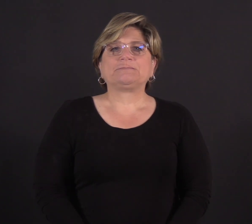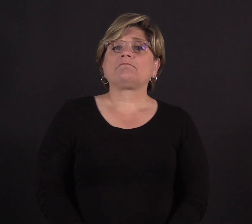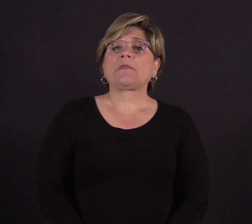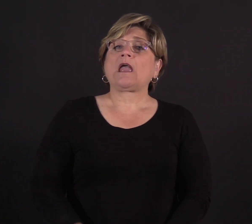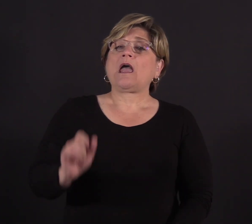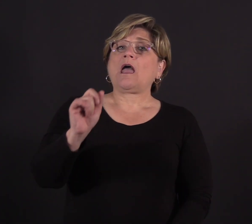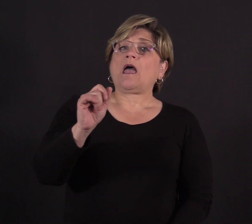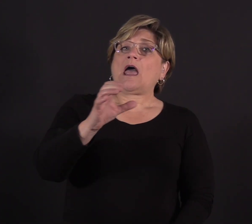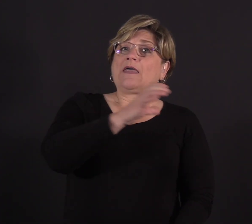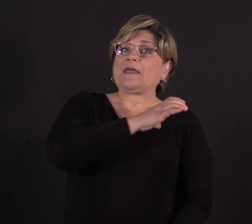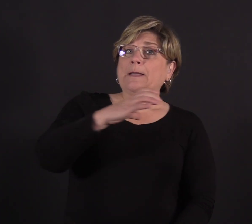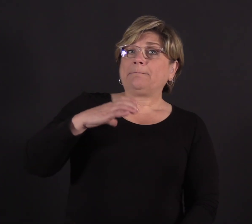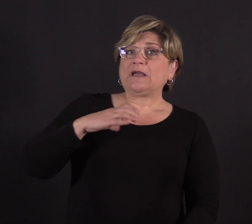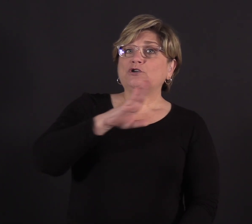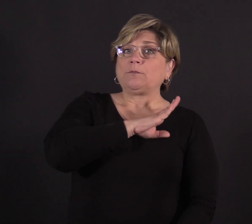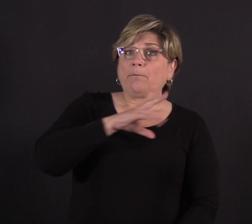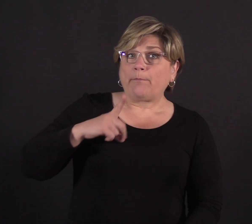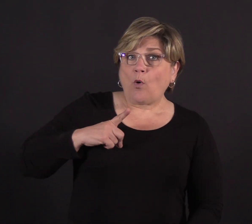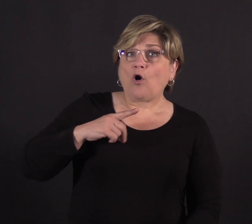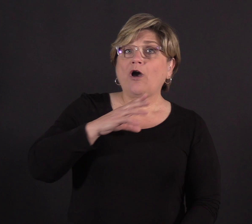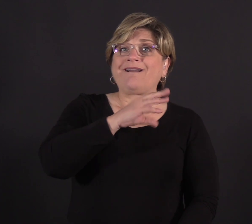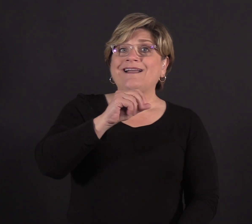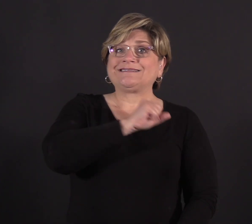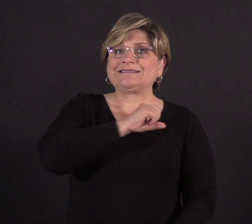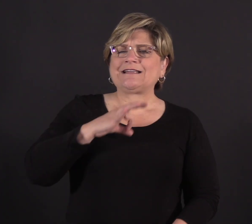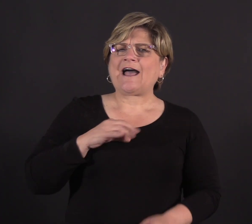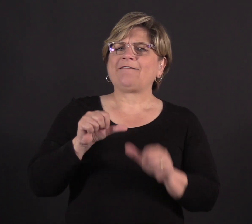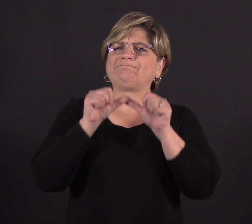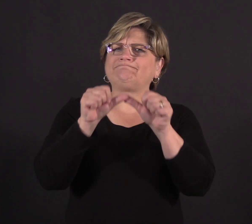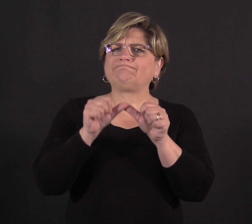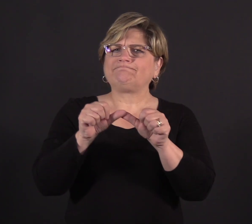The Commission board and staff continue to look